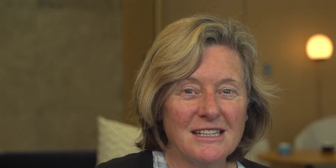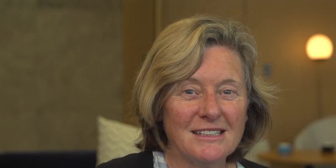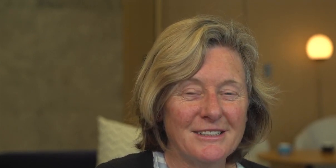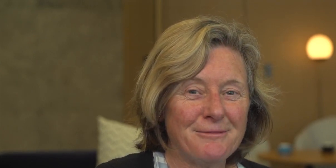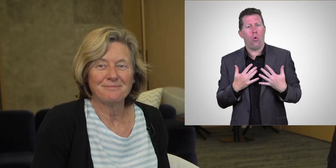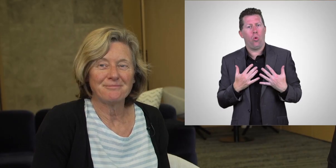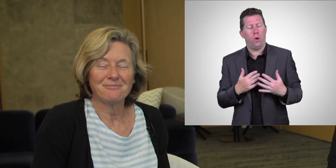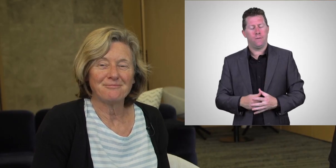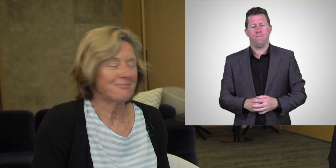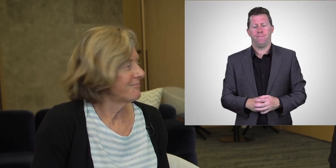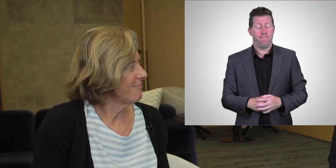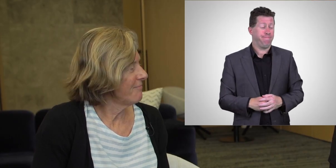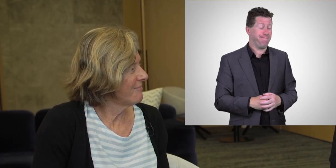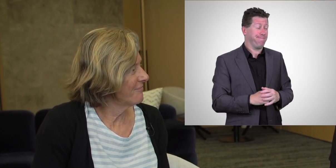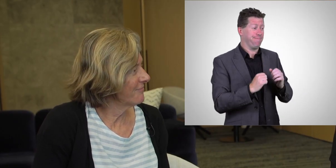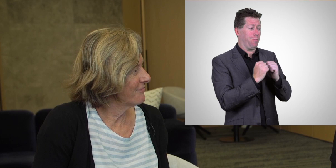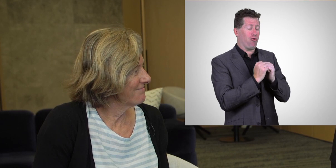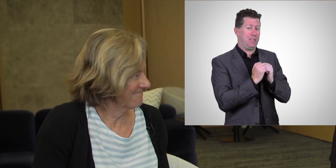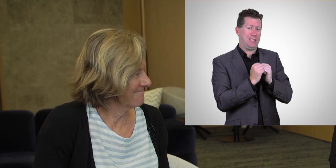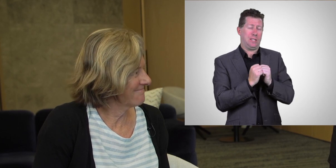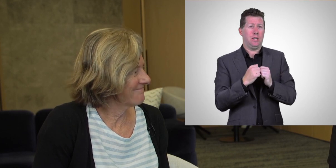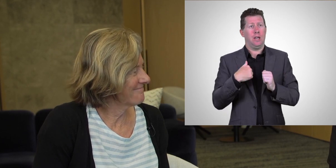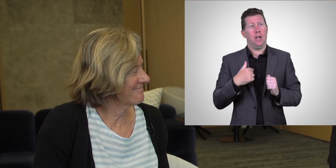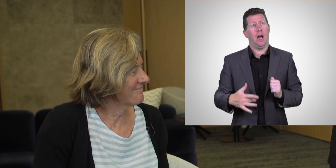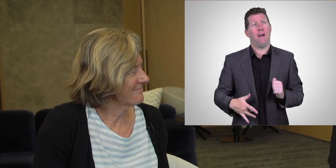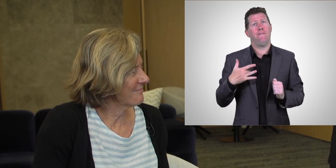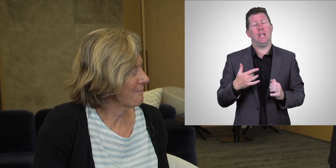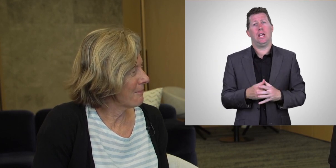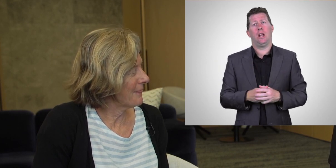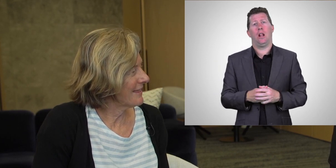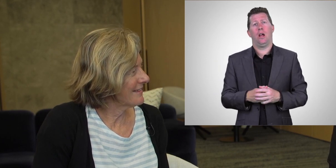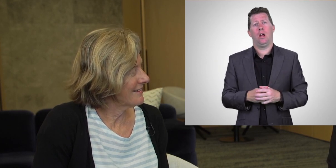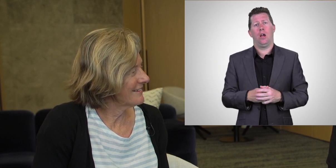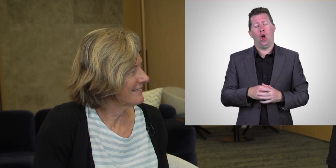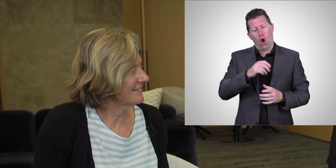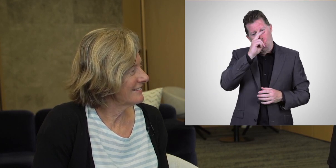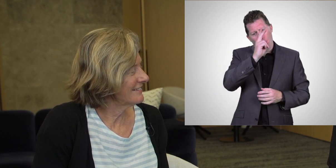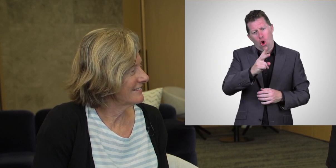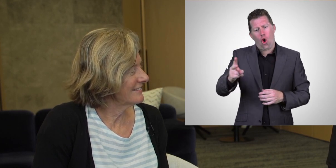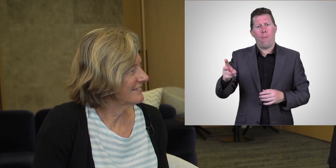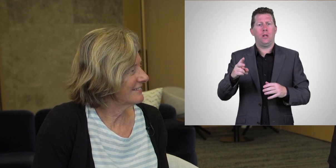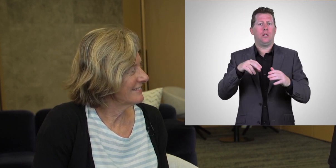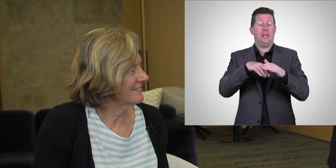I agree with you Mary, and I think a common thing amongst all students is stress,